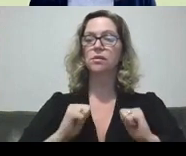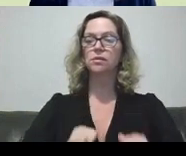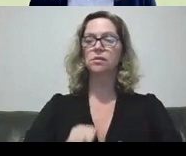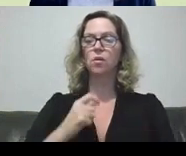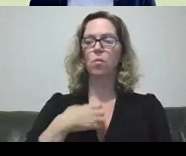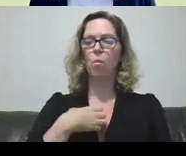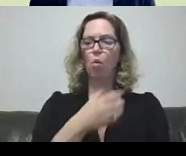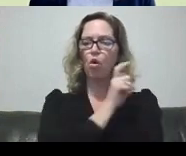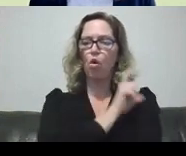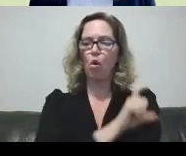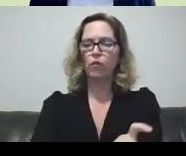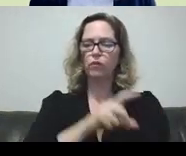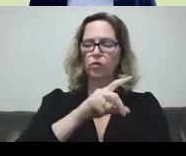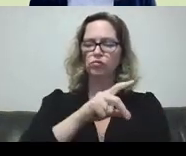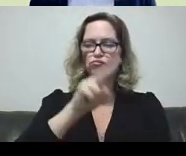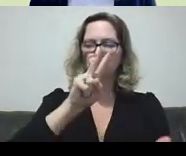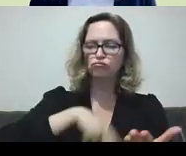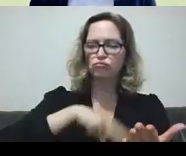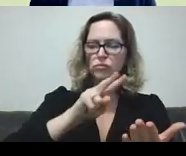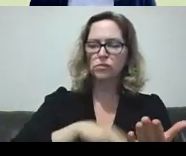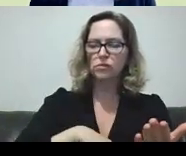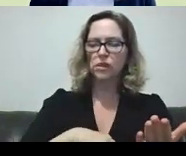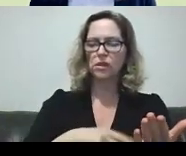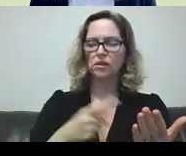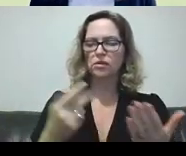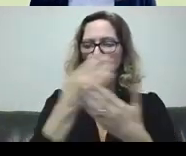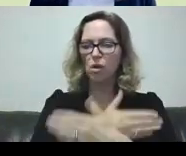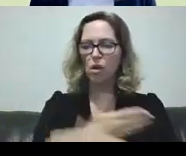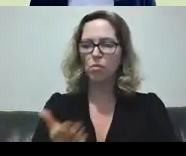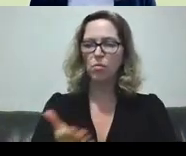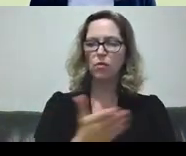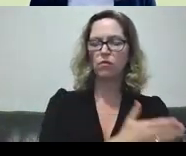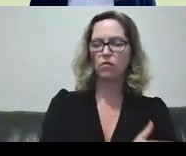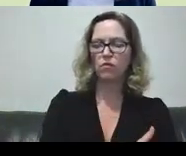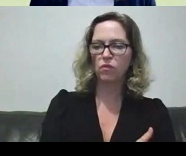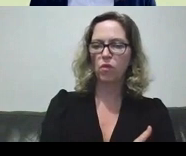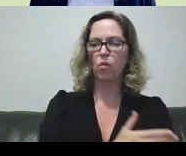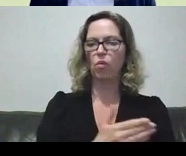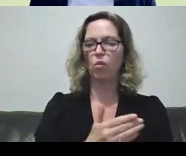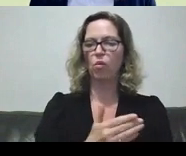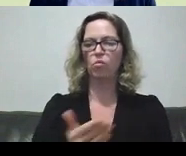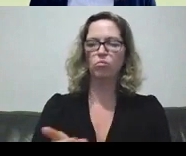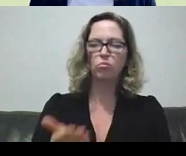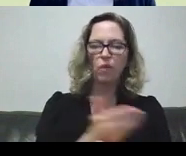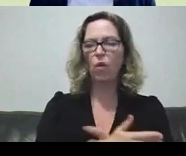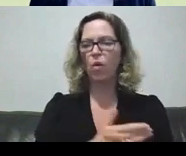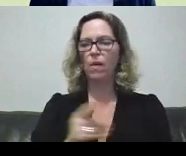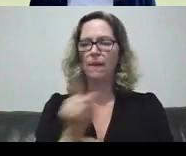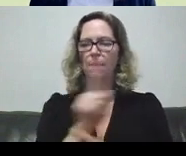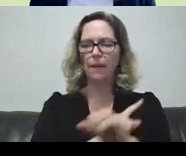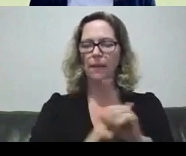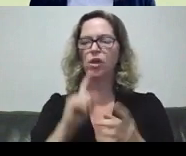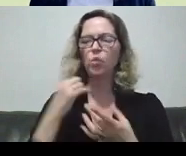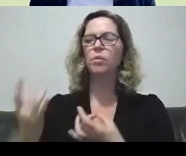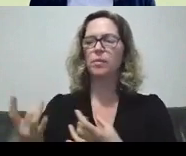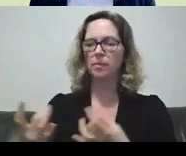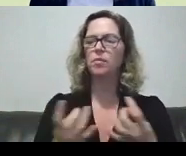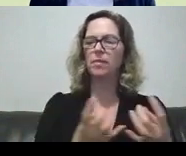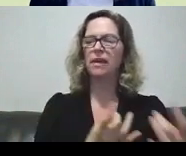night before read it in the morning when it comes time to that meeting you're going to know what to say and it's going to come a lot easier